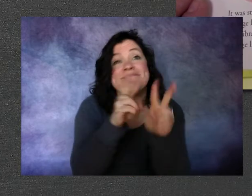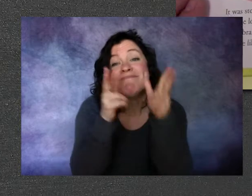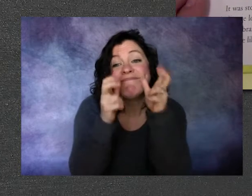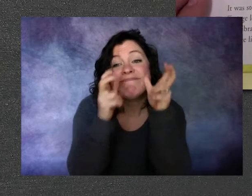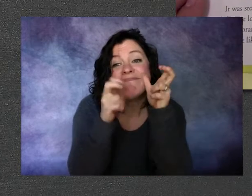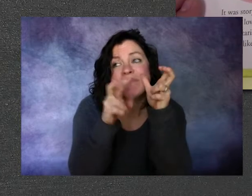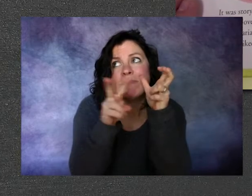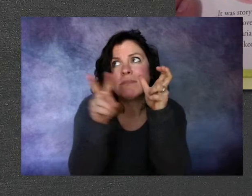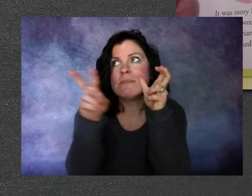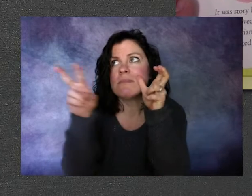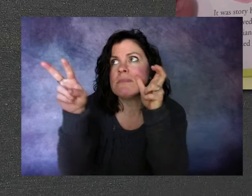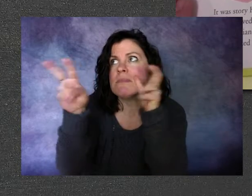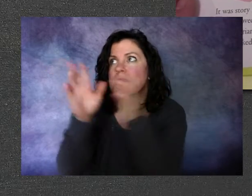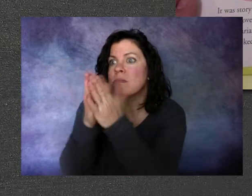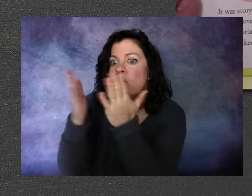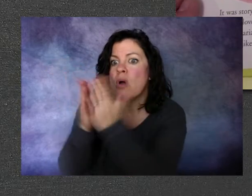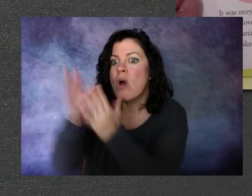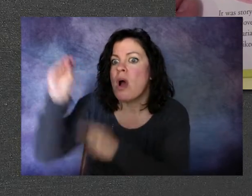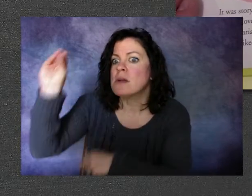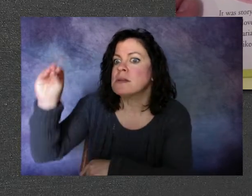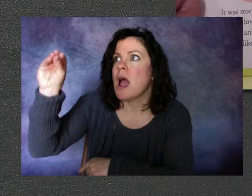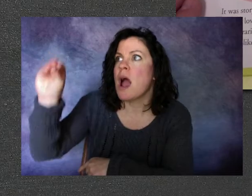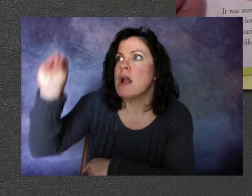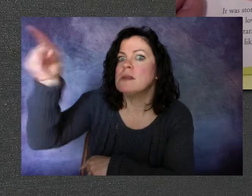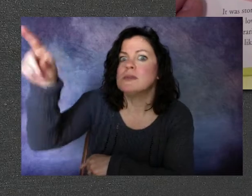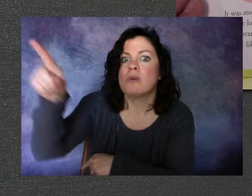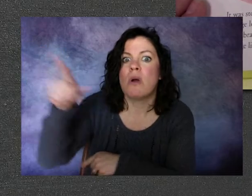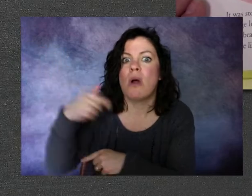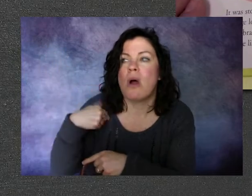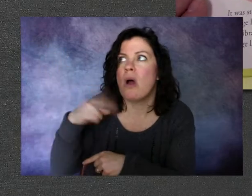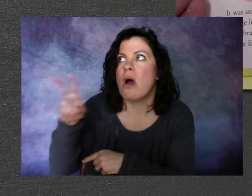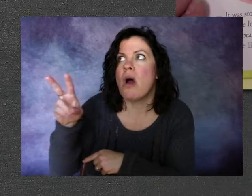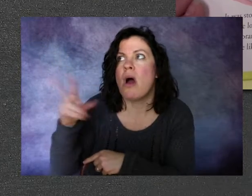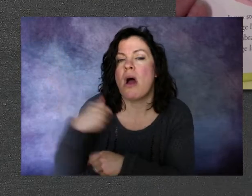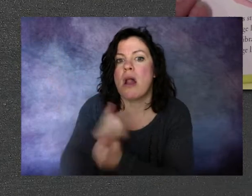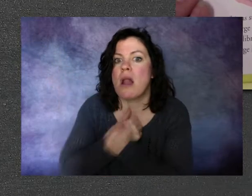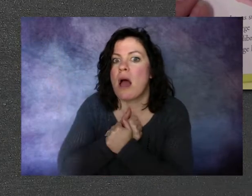George liked dinosaurs even more. He hoped she would read it next.